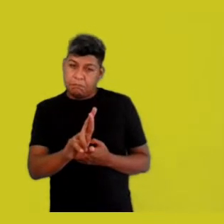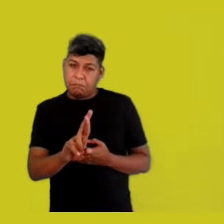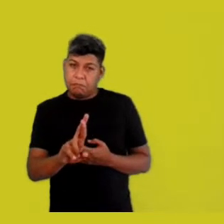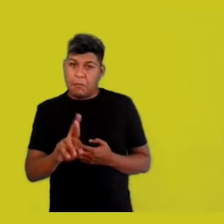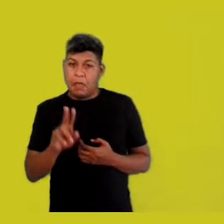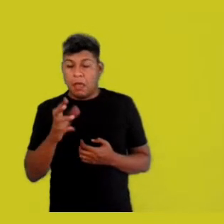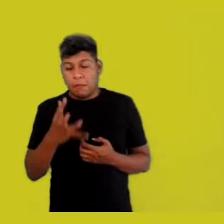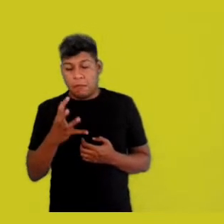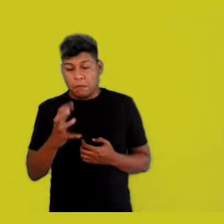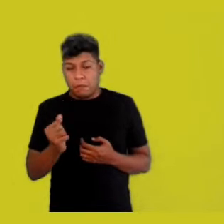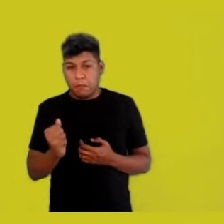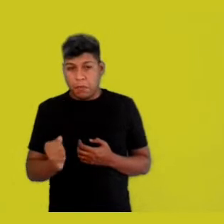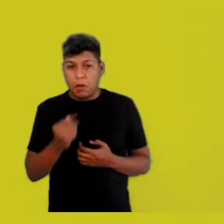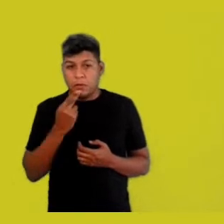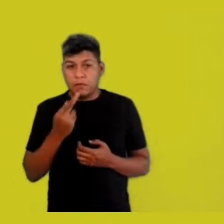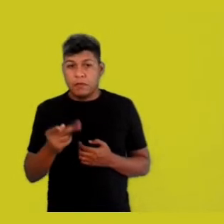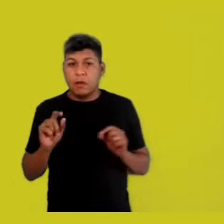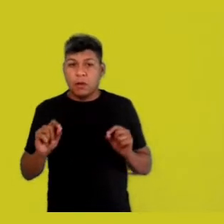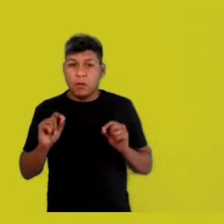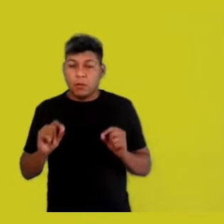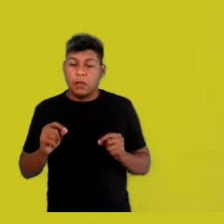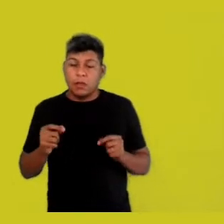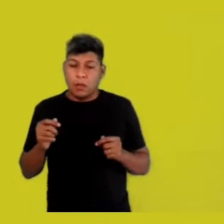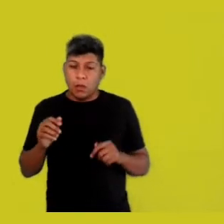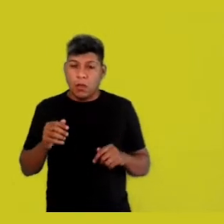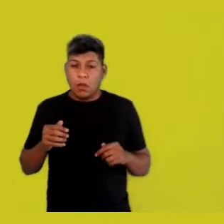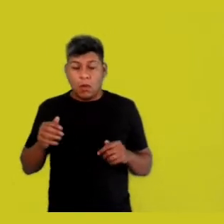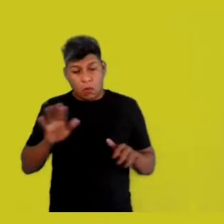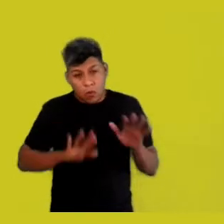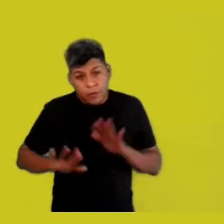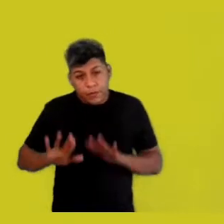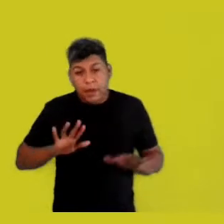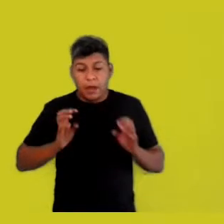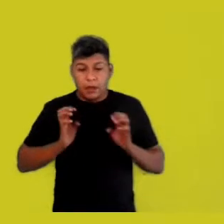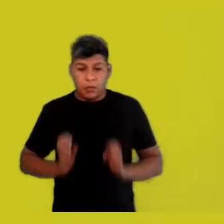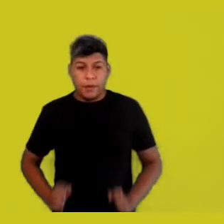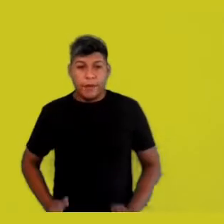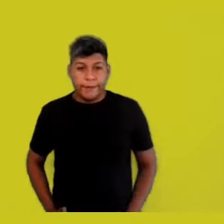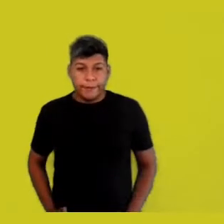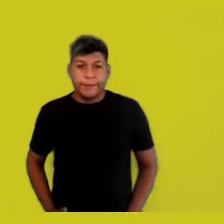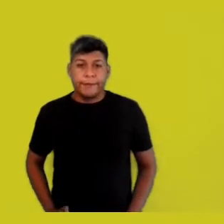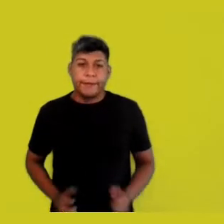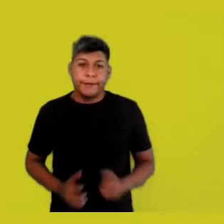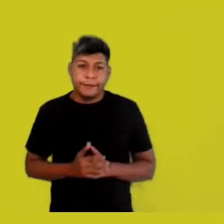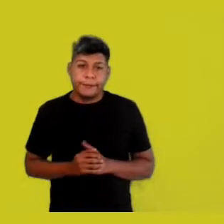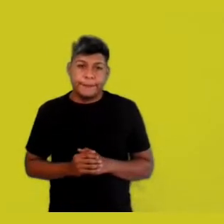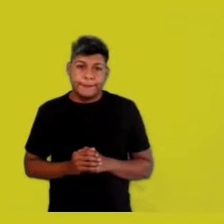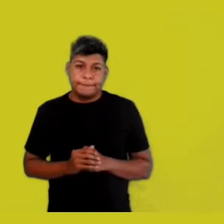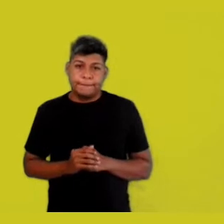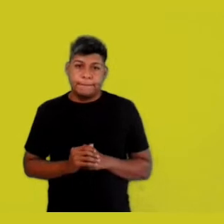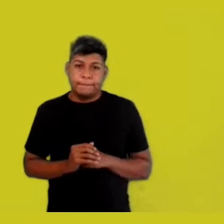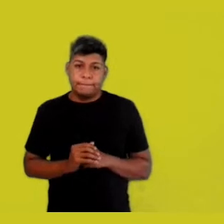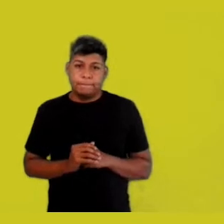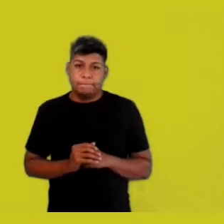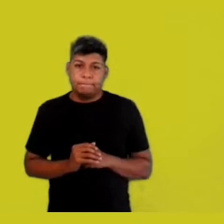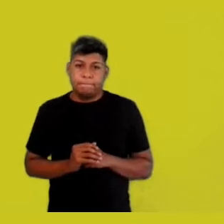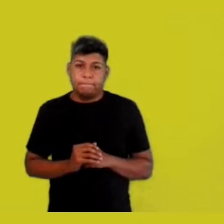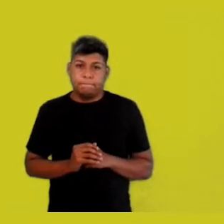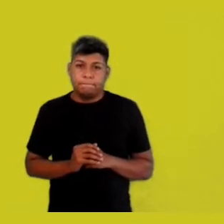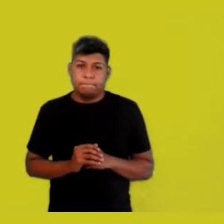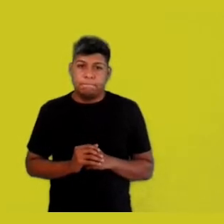that things be done carefully, listening, ethically above all.